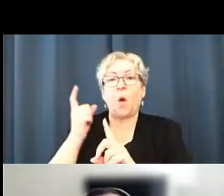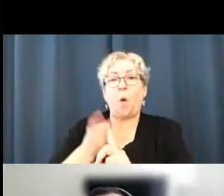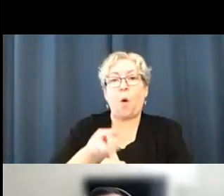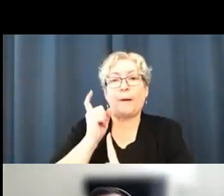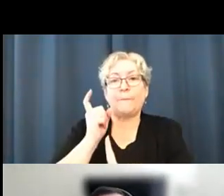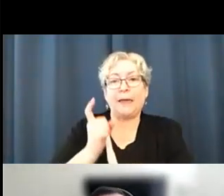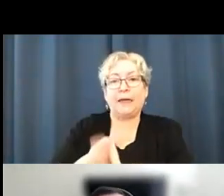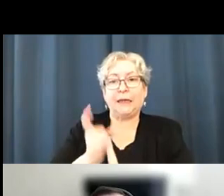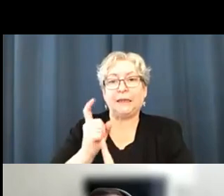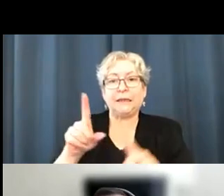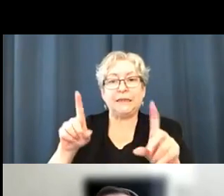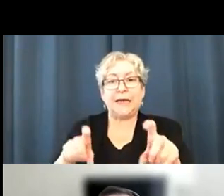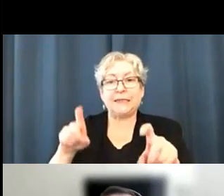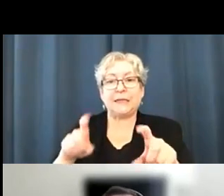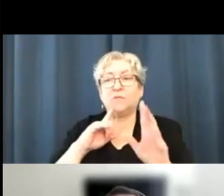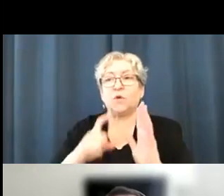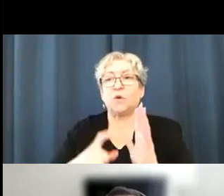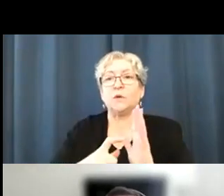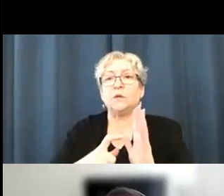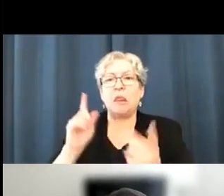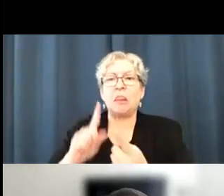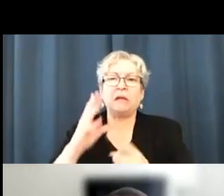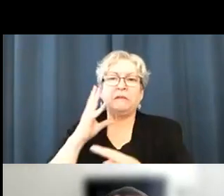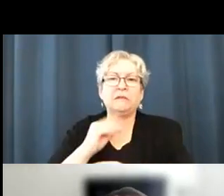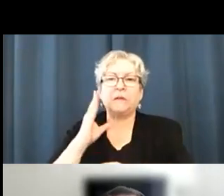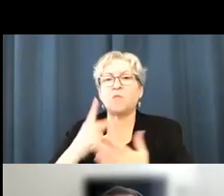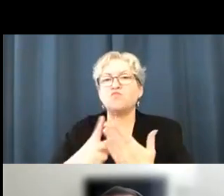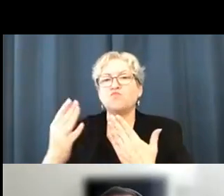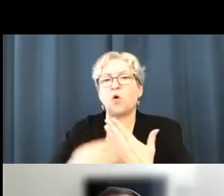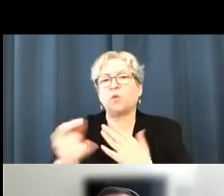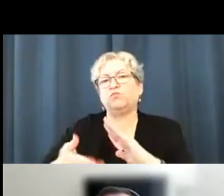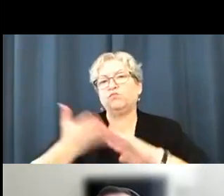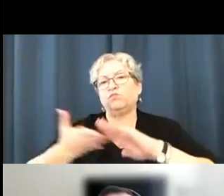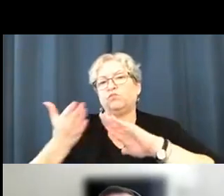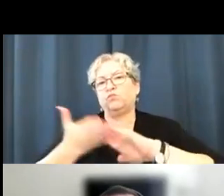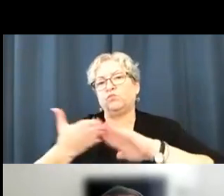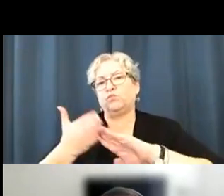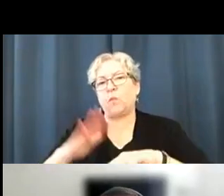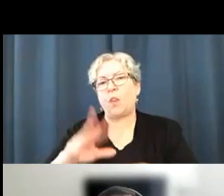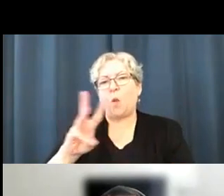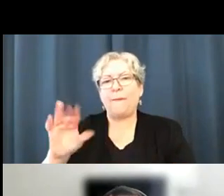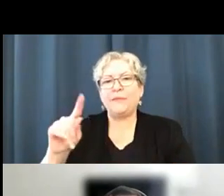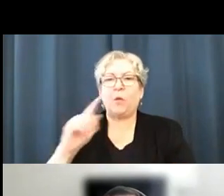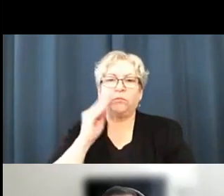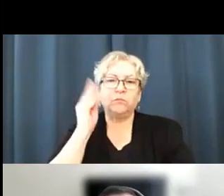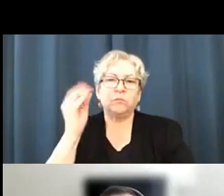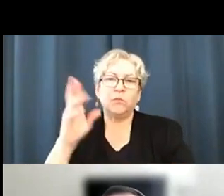Automated testing requires less experience. This is like a program that you can run on your website that provides you with a report that says,